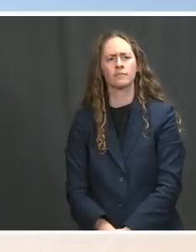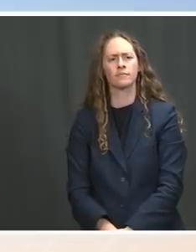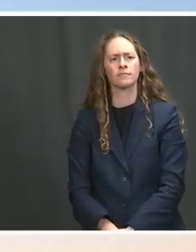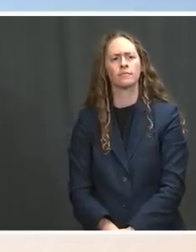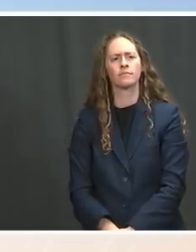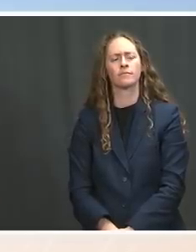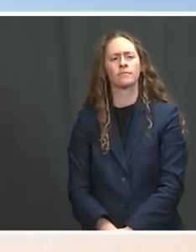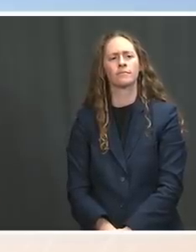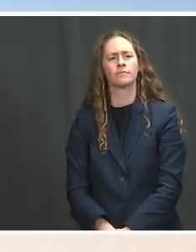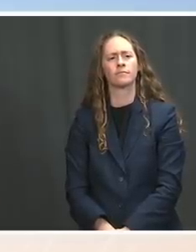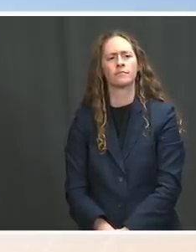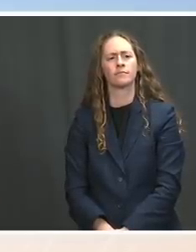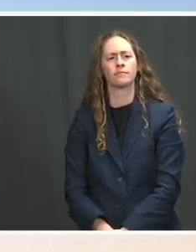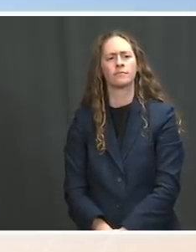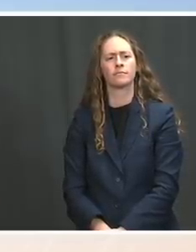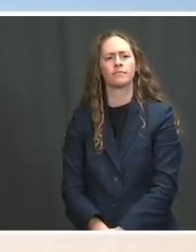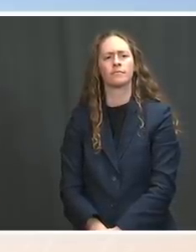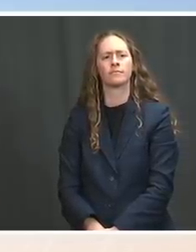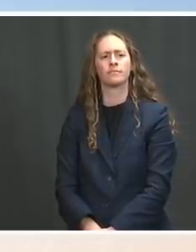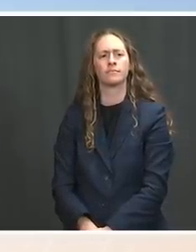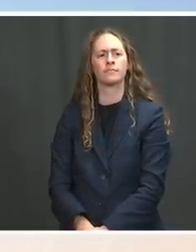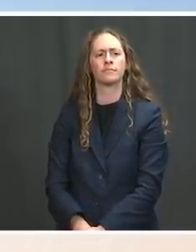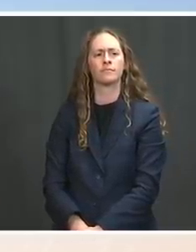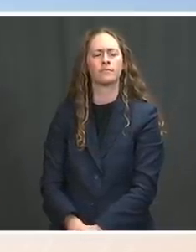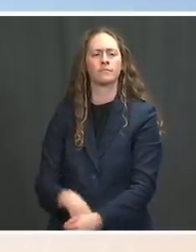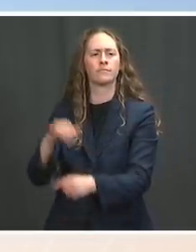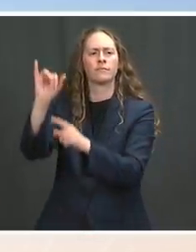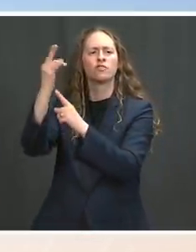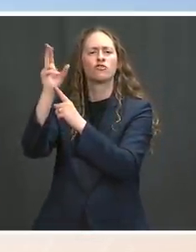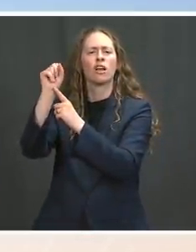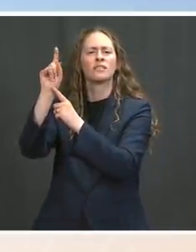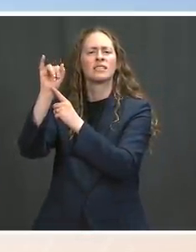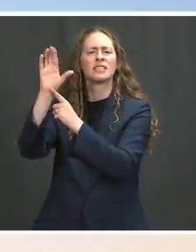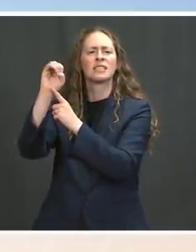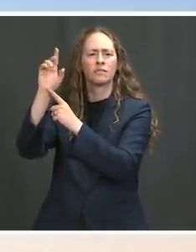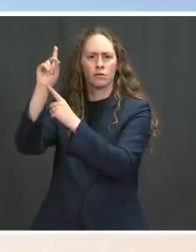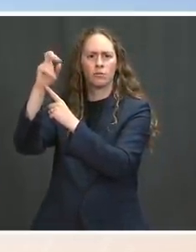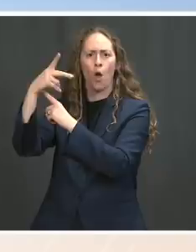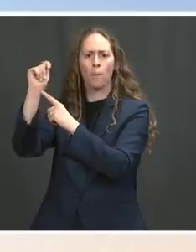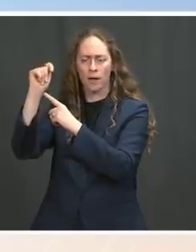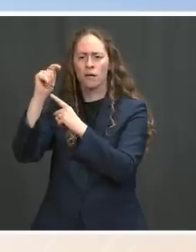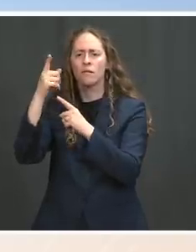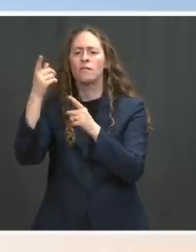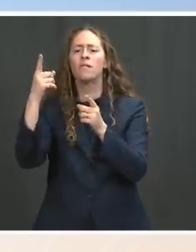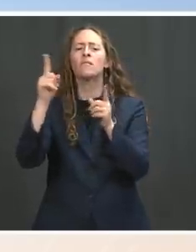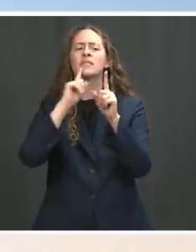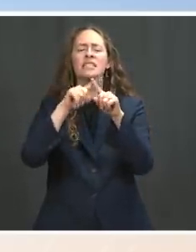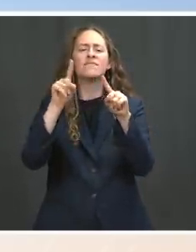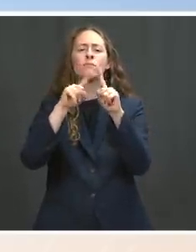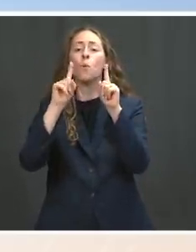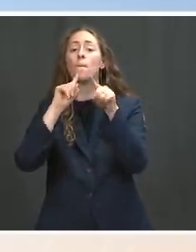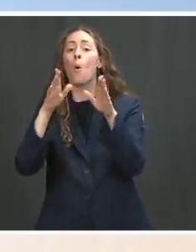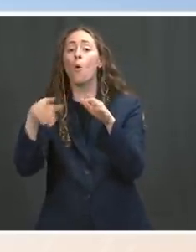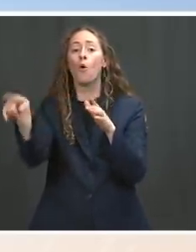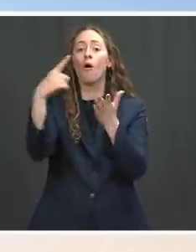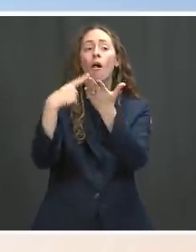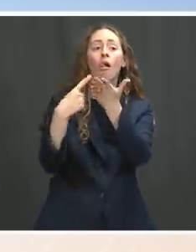The Biden Justice Department defended this, saying that it was the sources they were after, not the reporters. But there are some press freedom